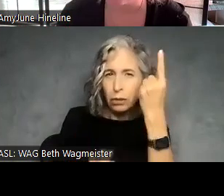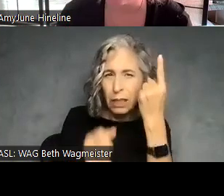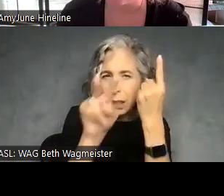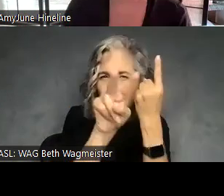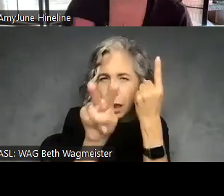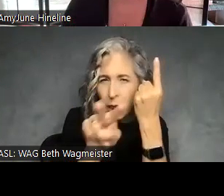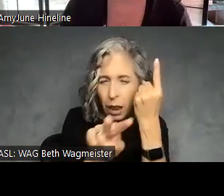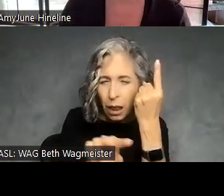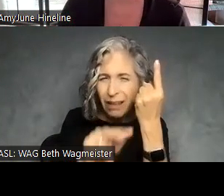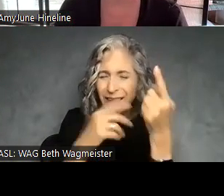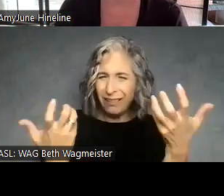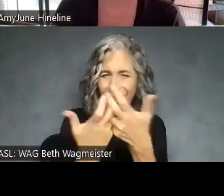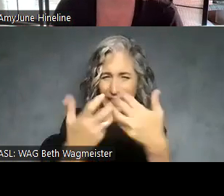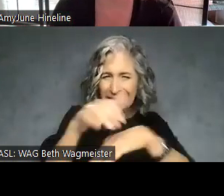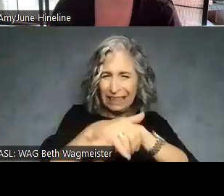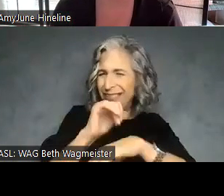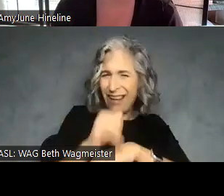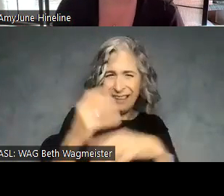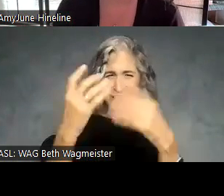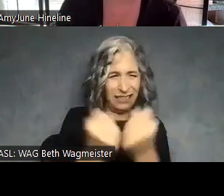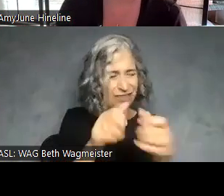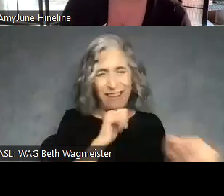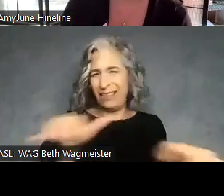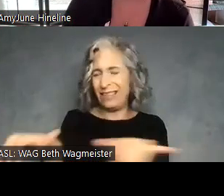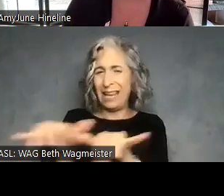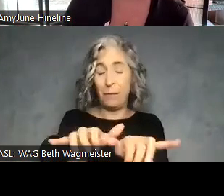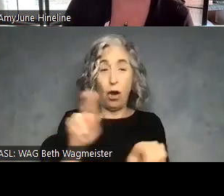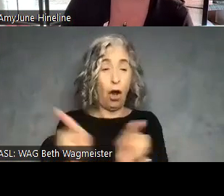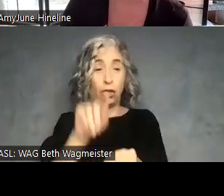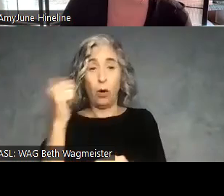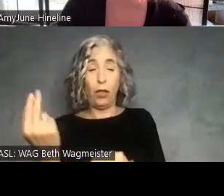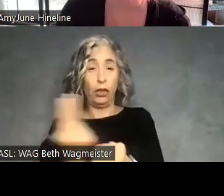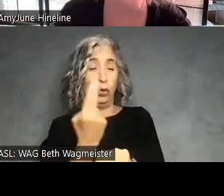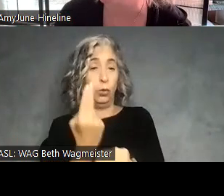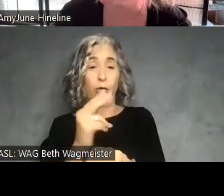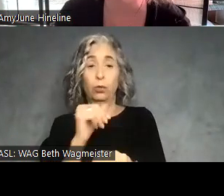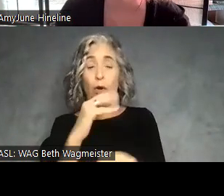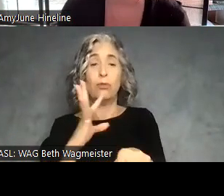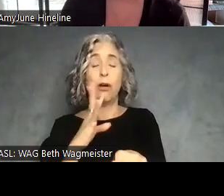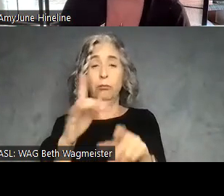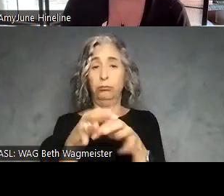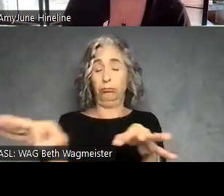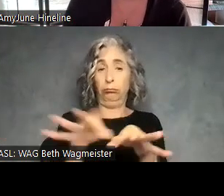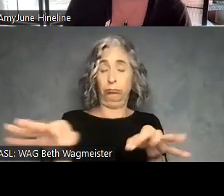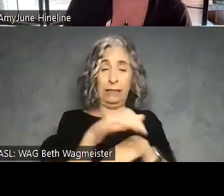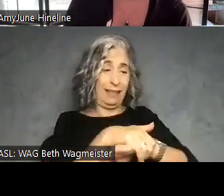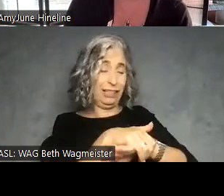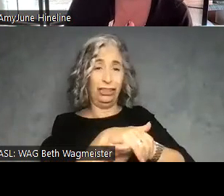Those can present problems. Someone who has a reading disability, such as dyslexia, likely